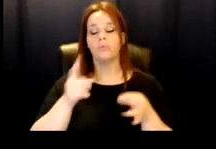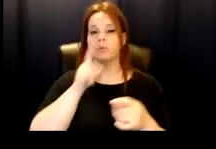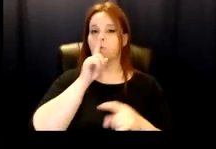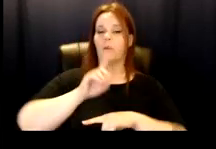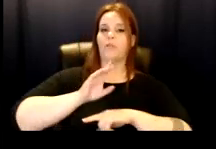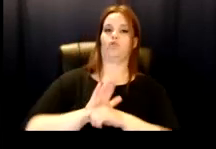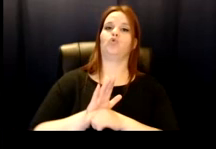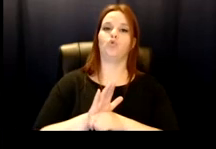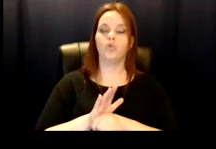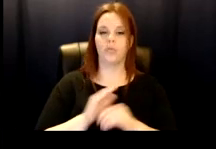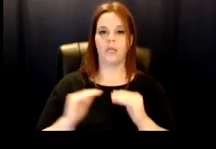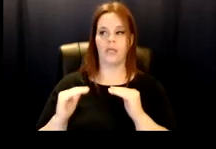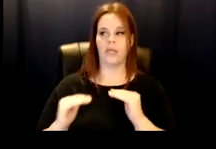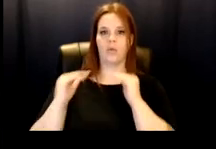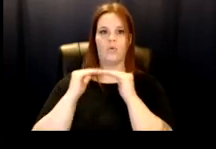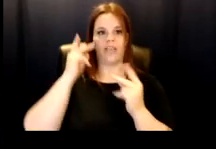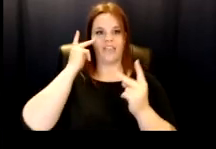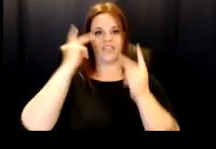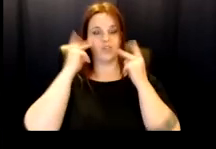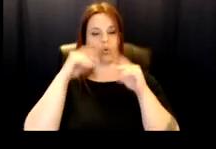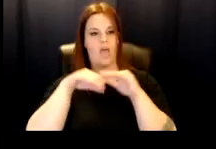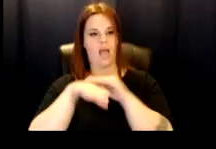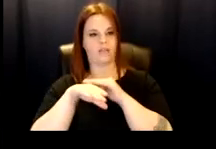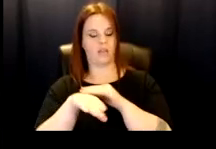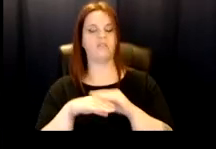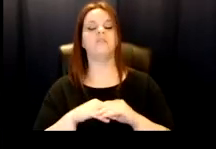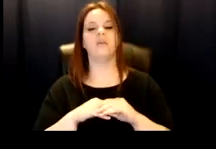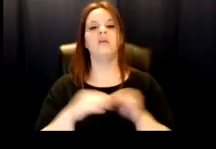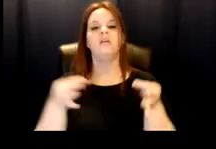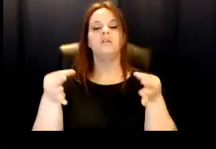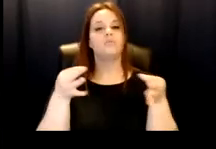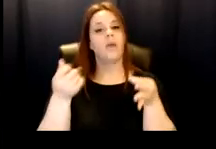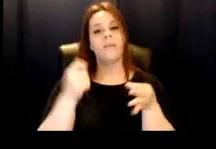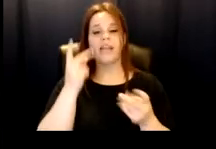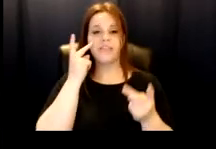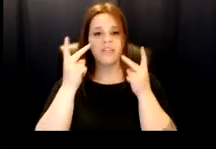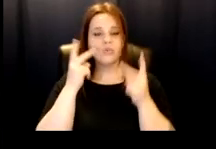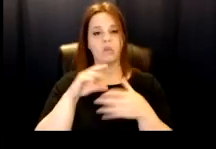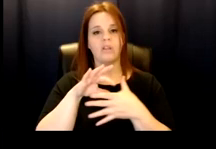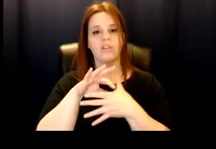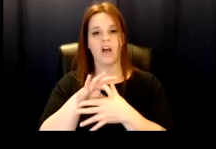visual access, the centers are asked to describe any visual content on the slide. In addition,